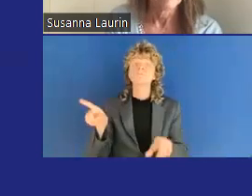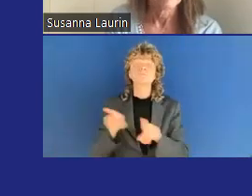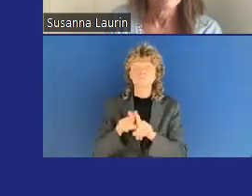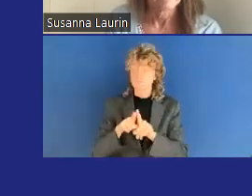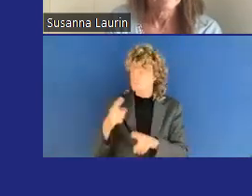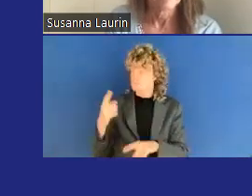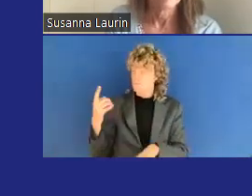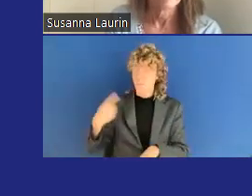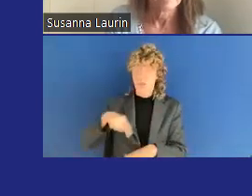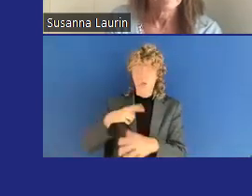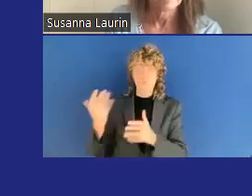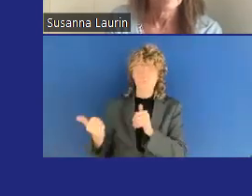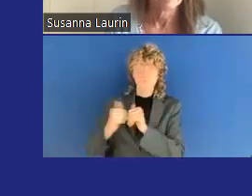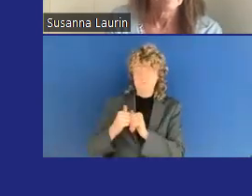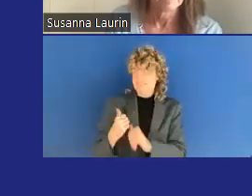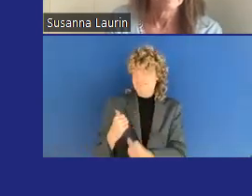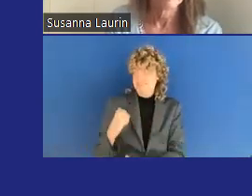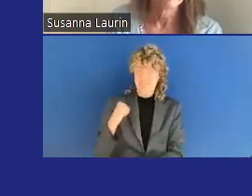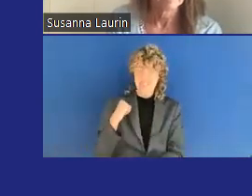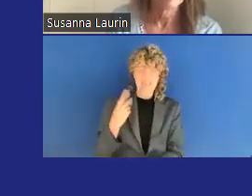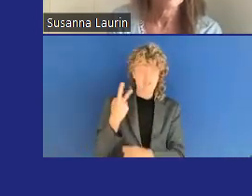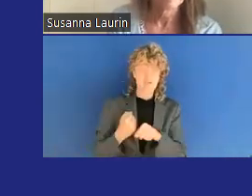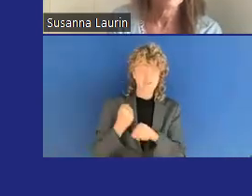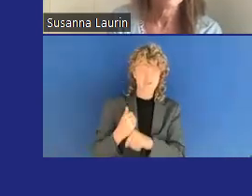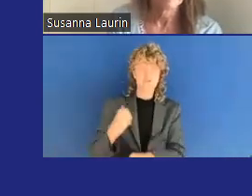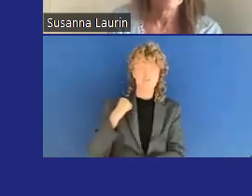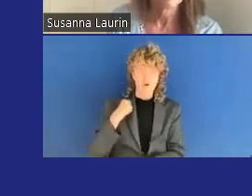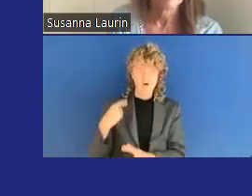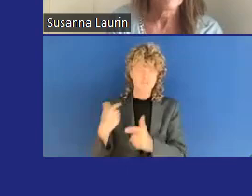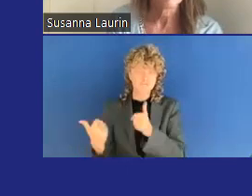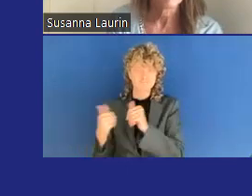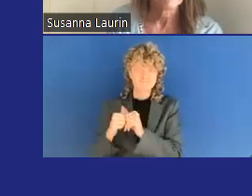them, and we are working on a Spanish one and an Arabic translation of one of